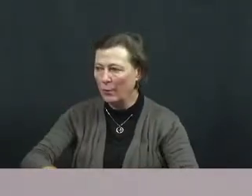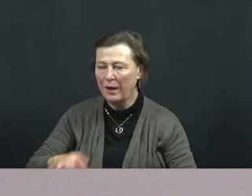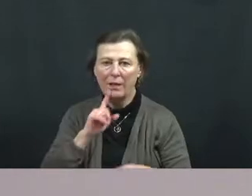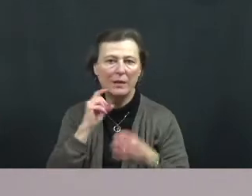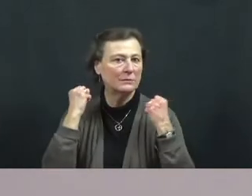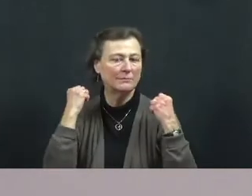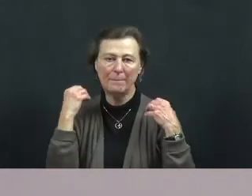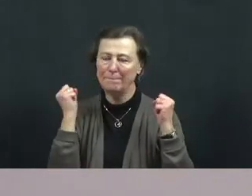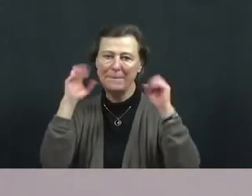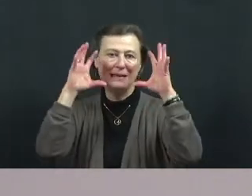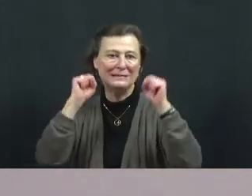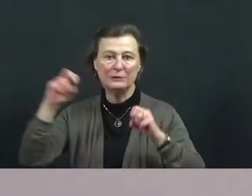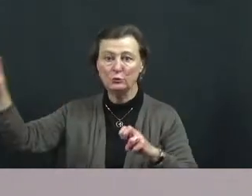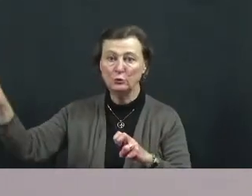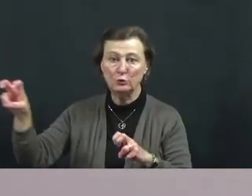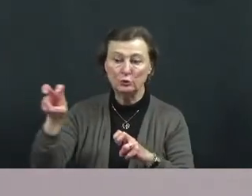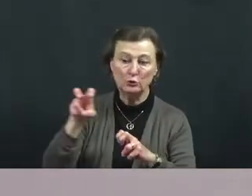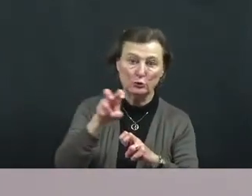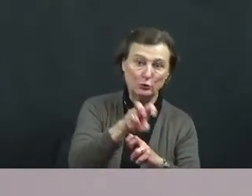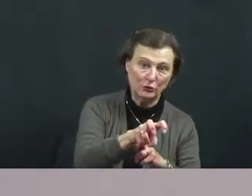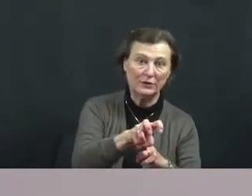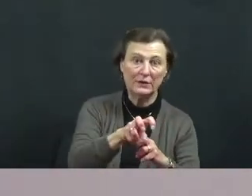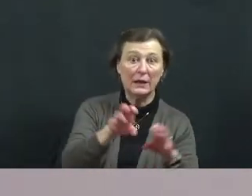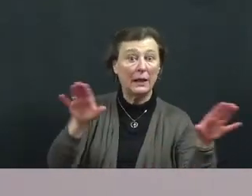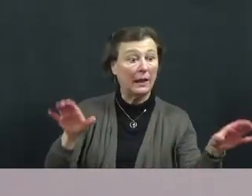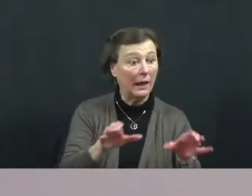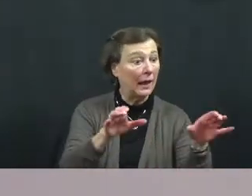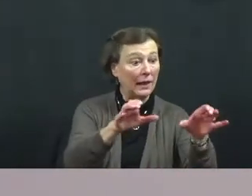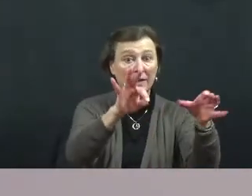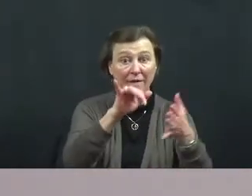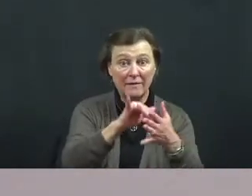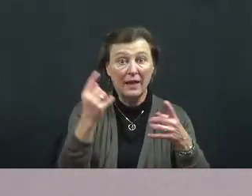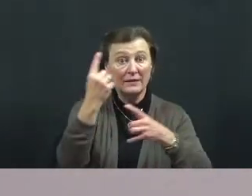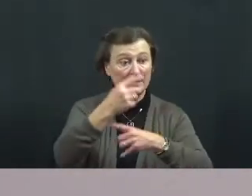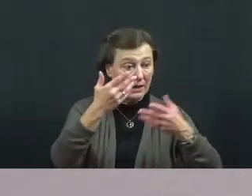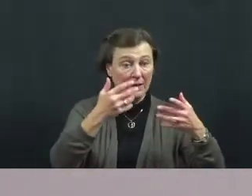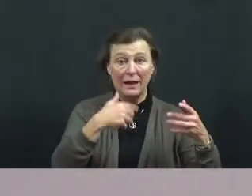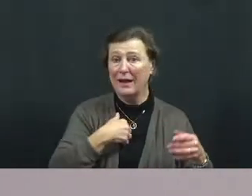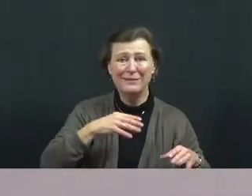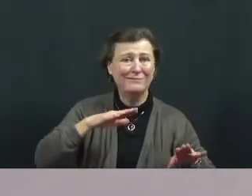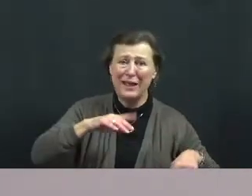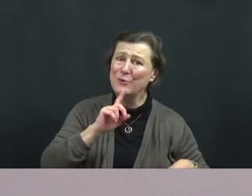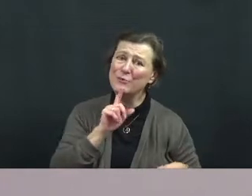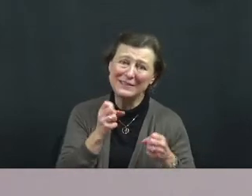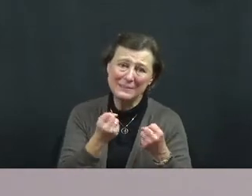When all the activity of the day, I never got to spend much time with Ed during.